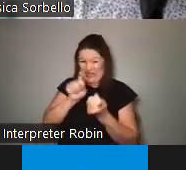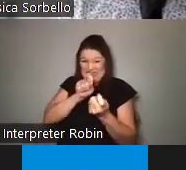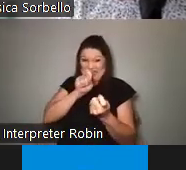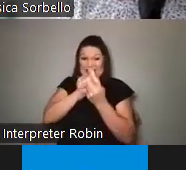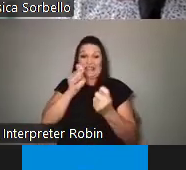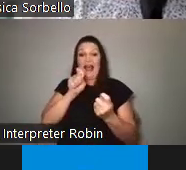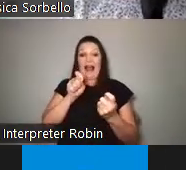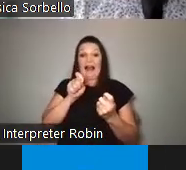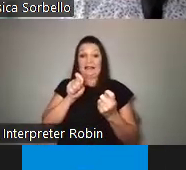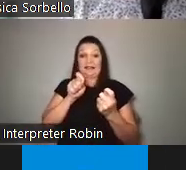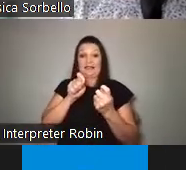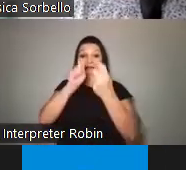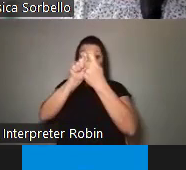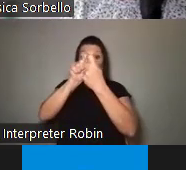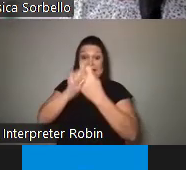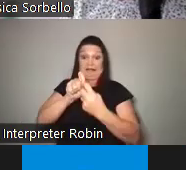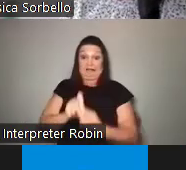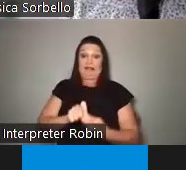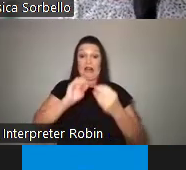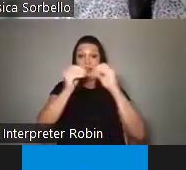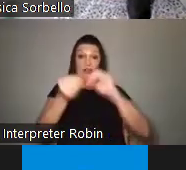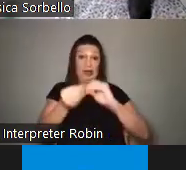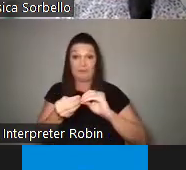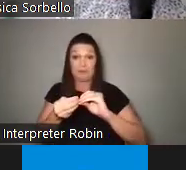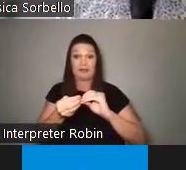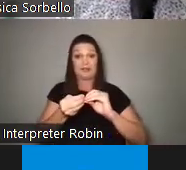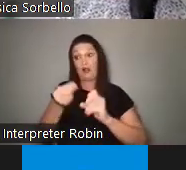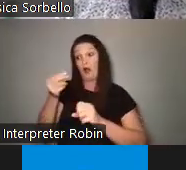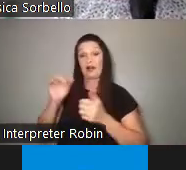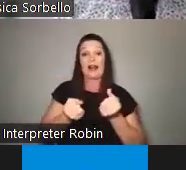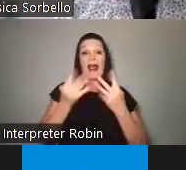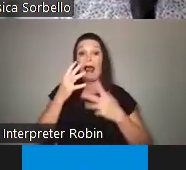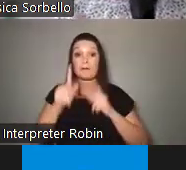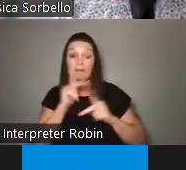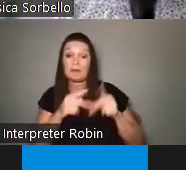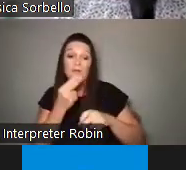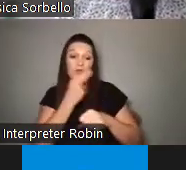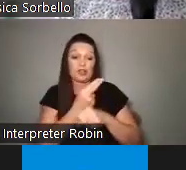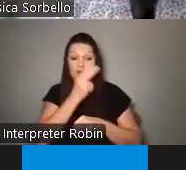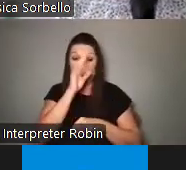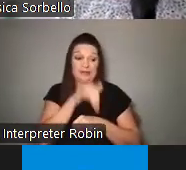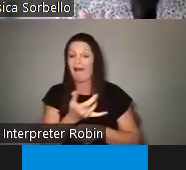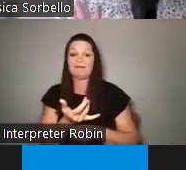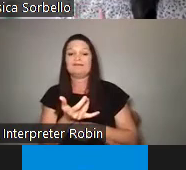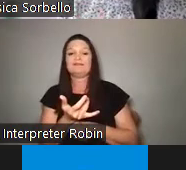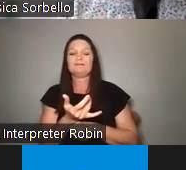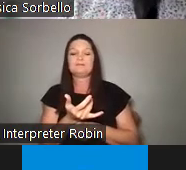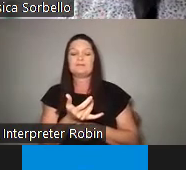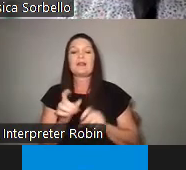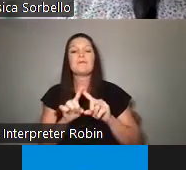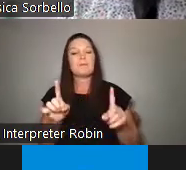many weren't, but again since we started looking at the fentanyl laced substances in 2021, most of